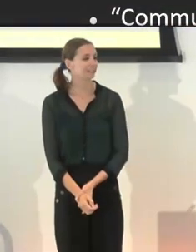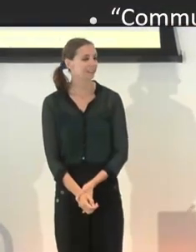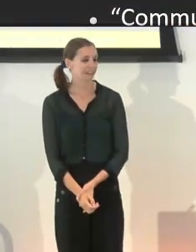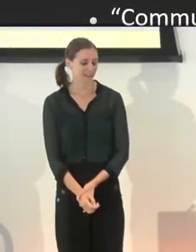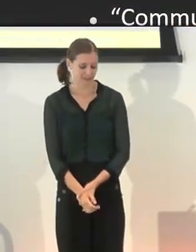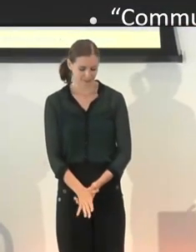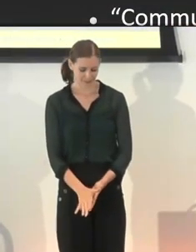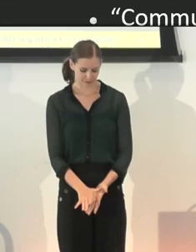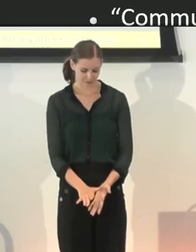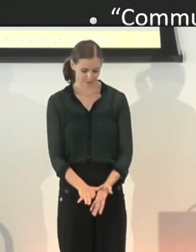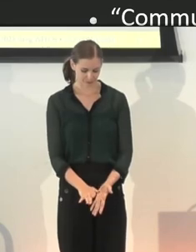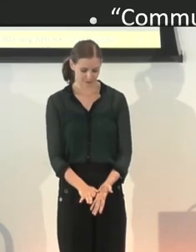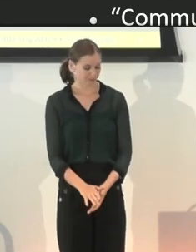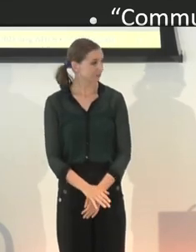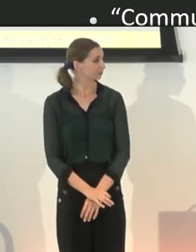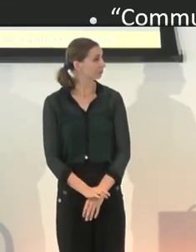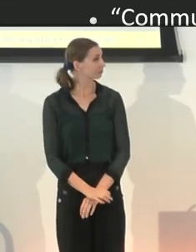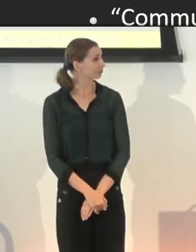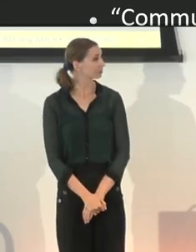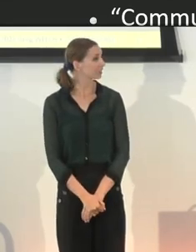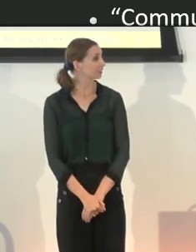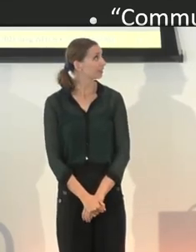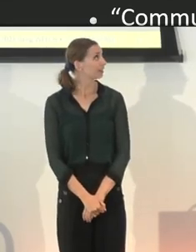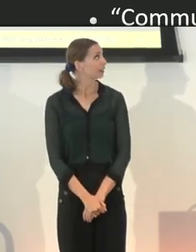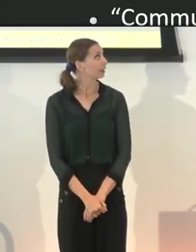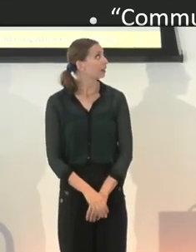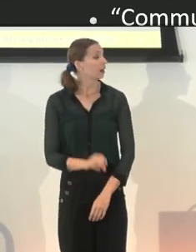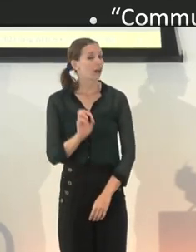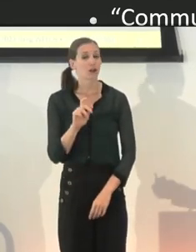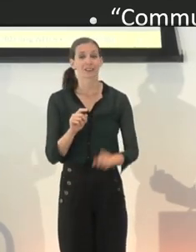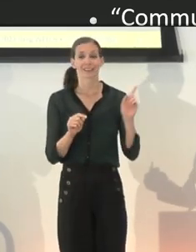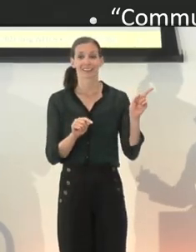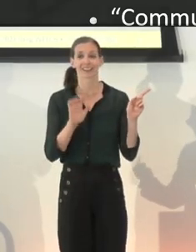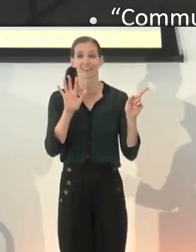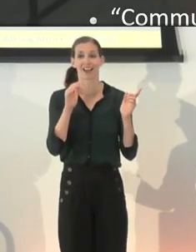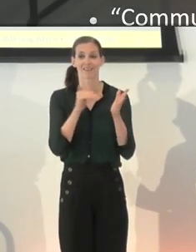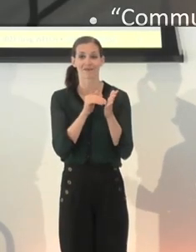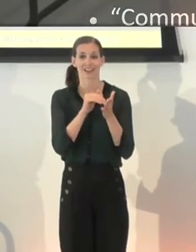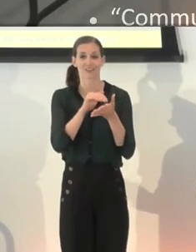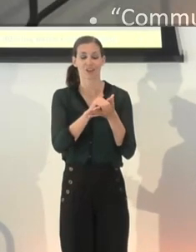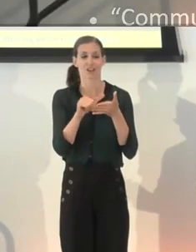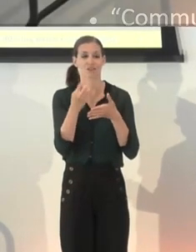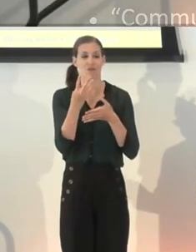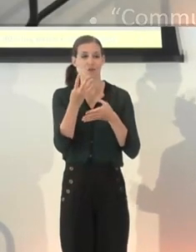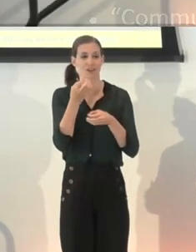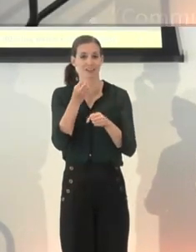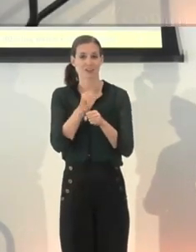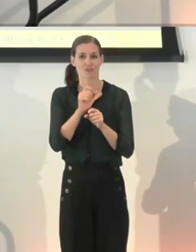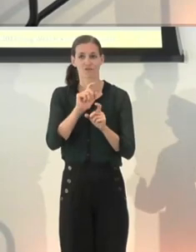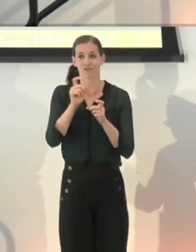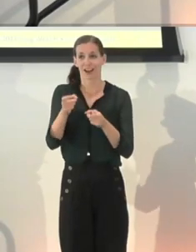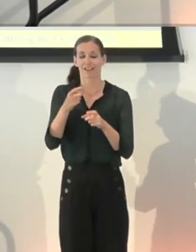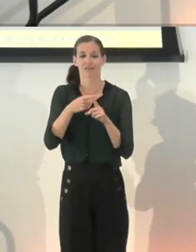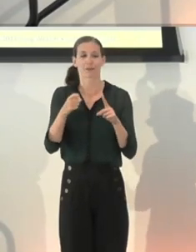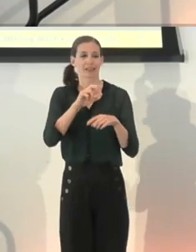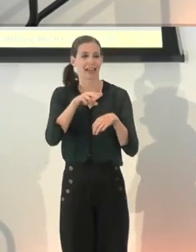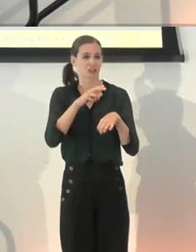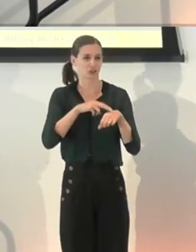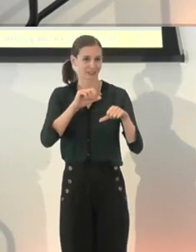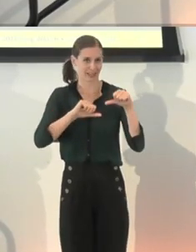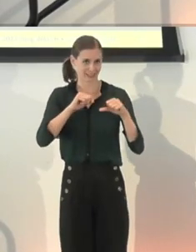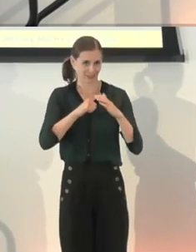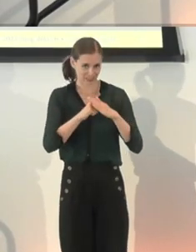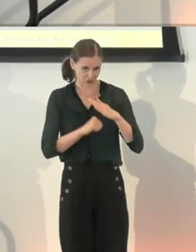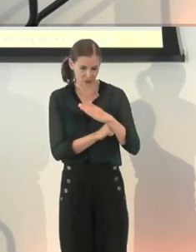So what is this? This is a $5 billion for your grant, an unusual grant for those of you that know